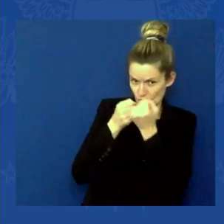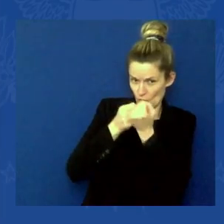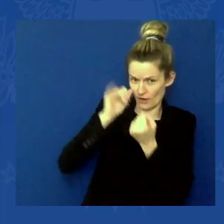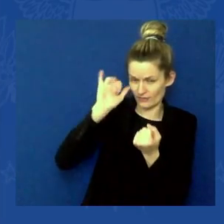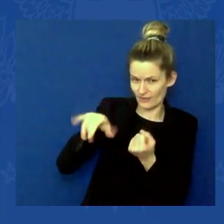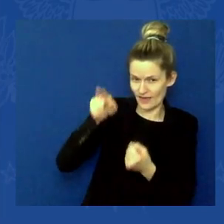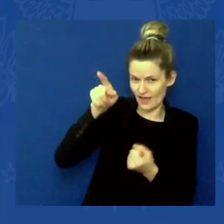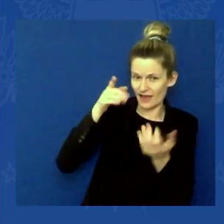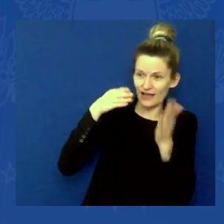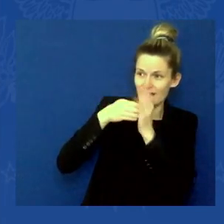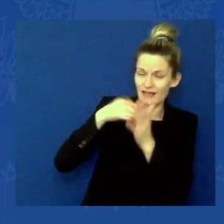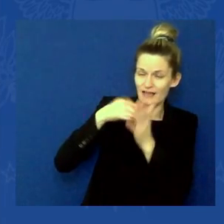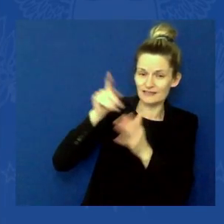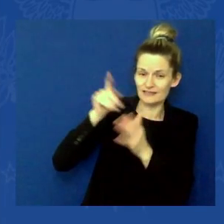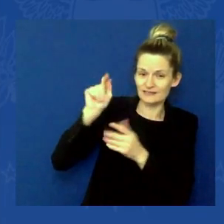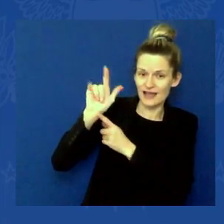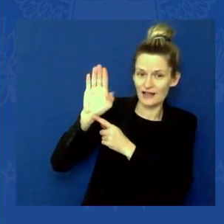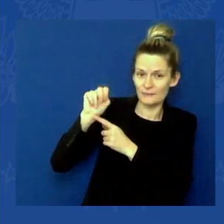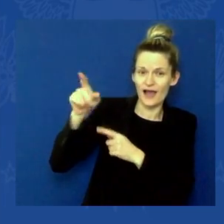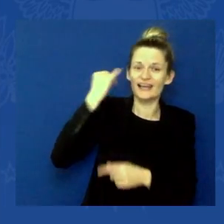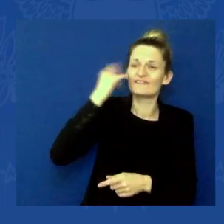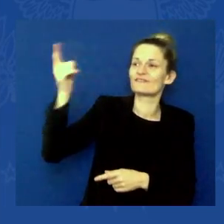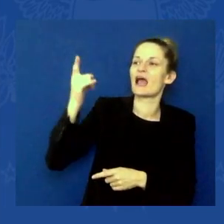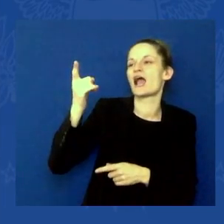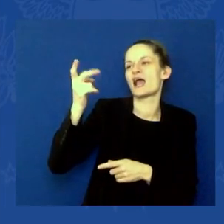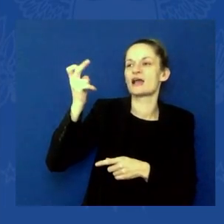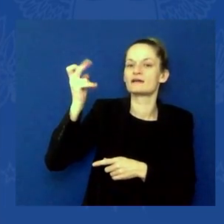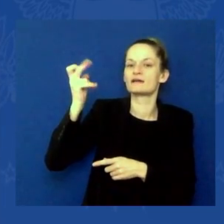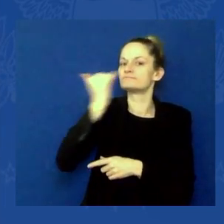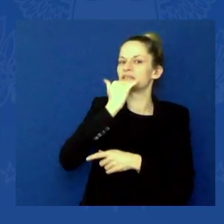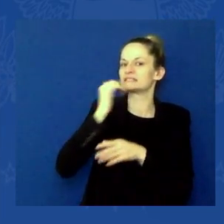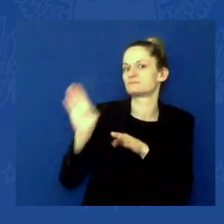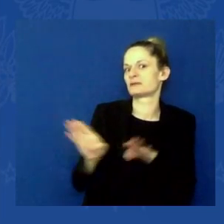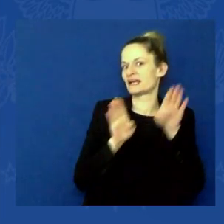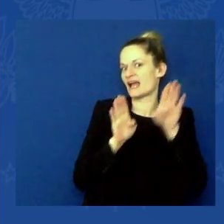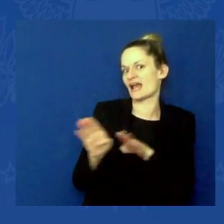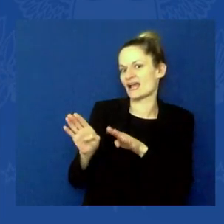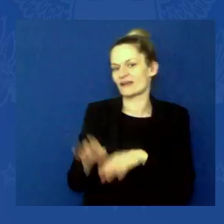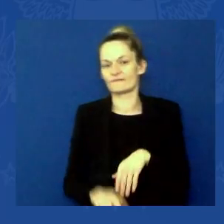The President: The answer is "yes." It depends on the conduct. Thanks.